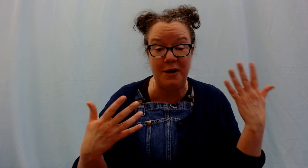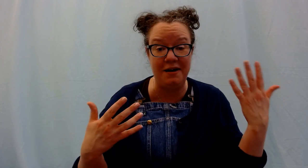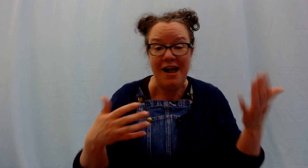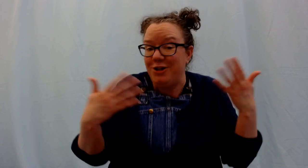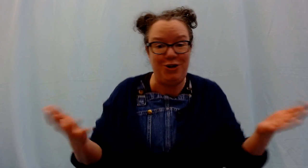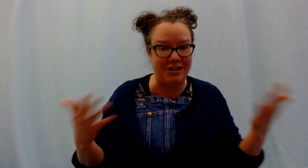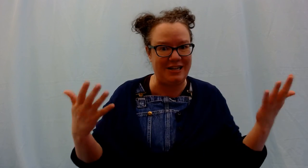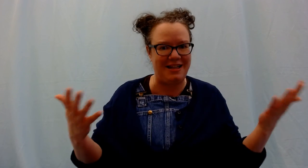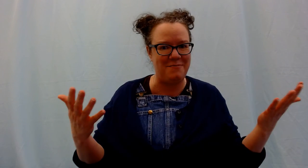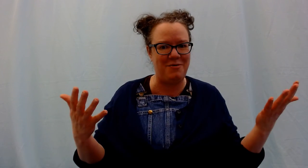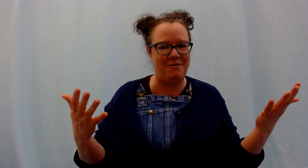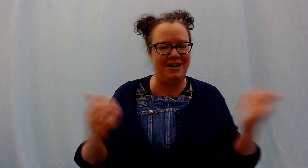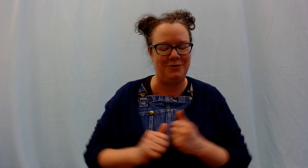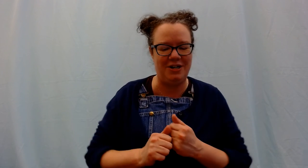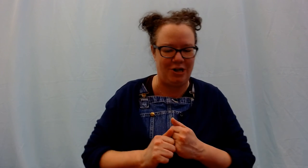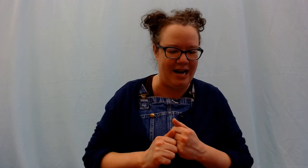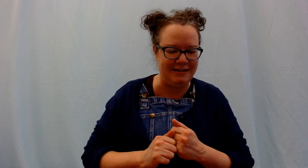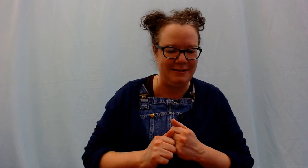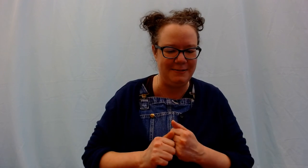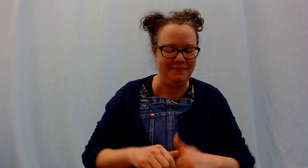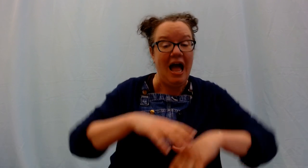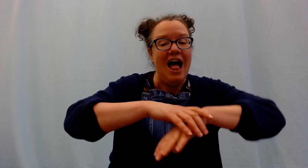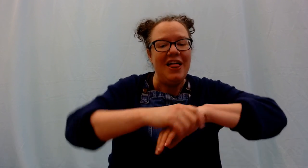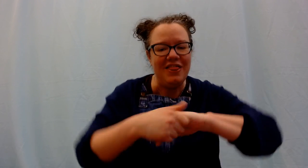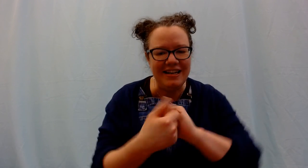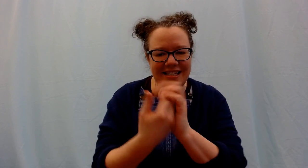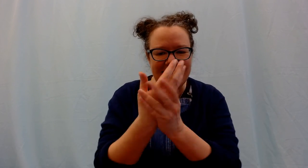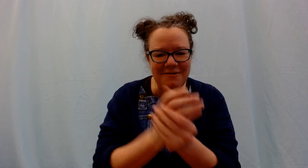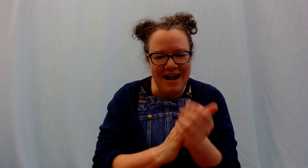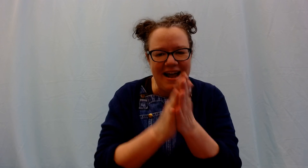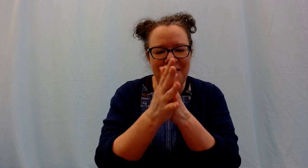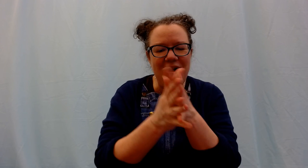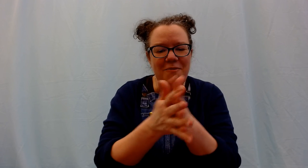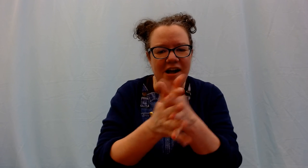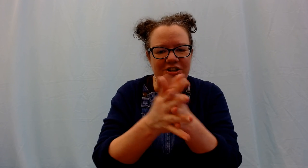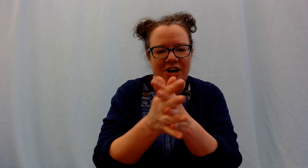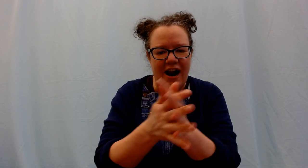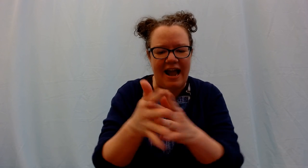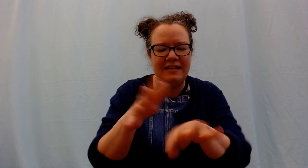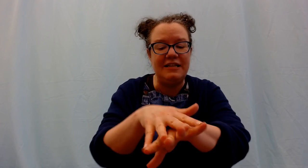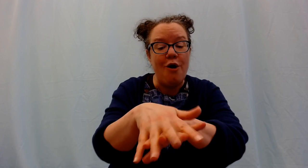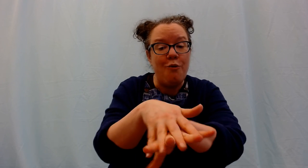song just at that moment we need to wash our hands. #This is the way we wash our hands,#